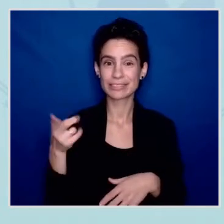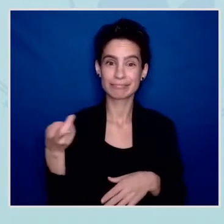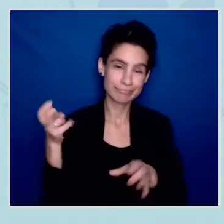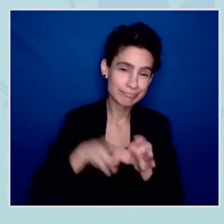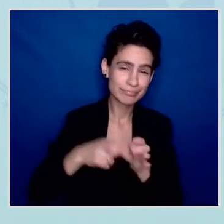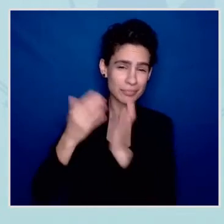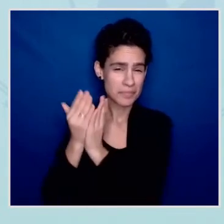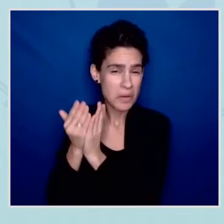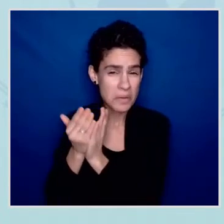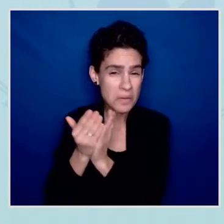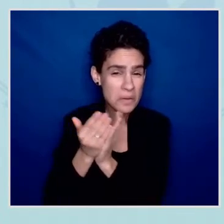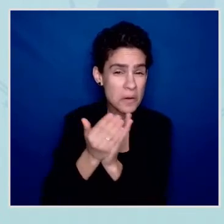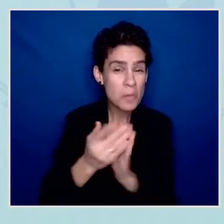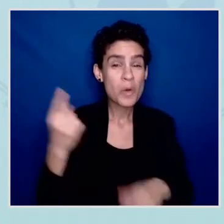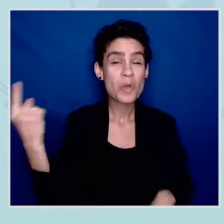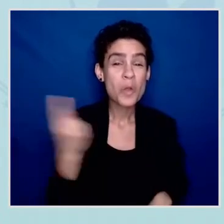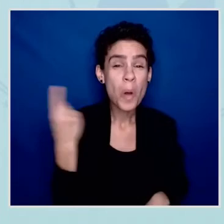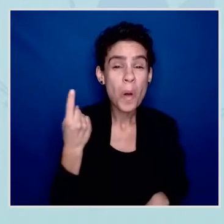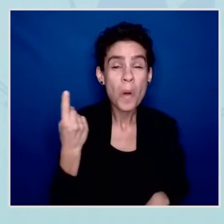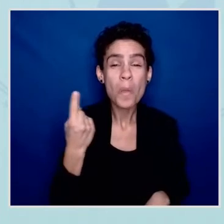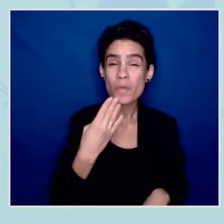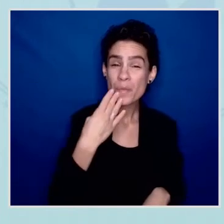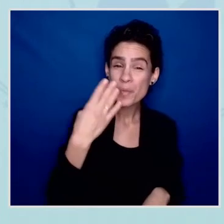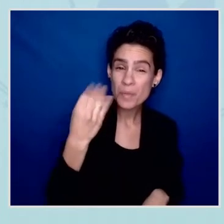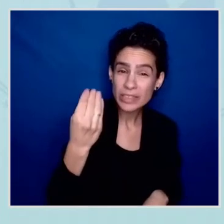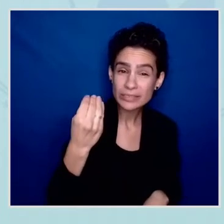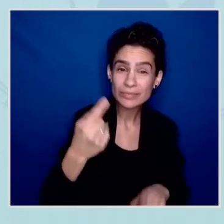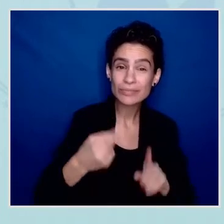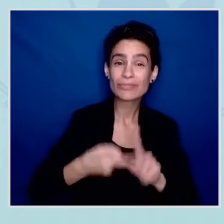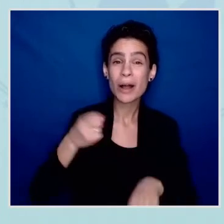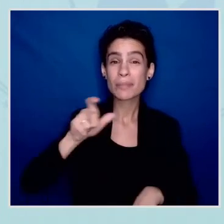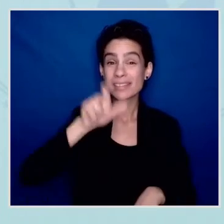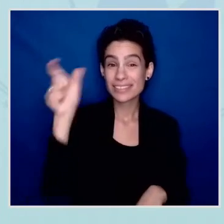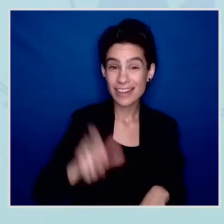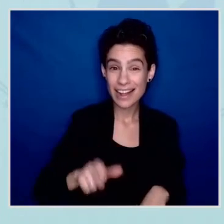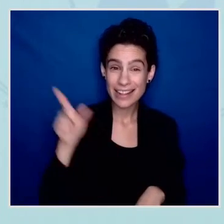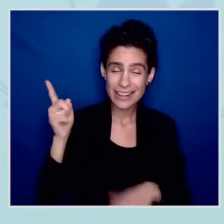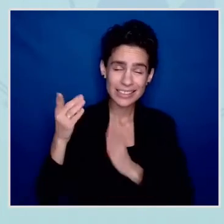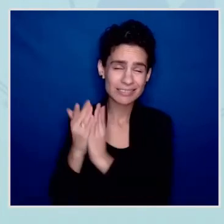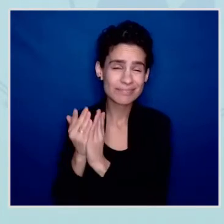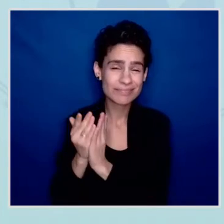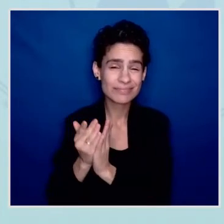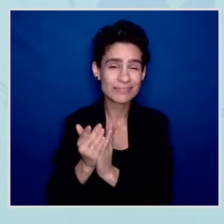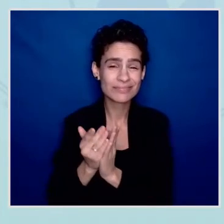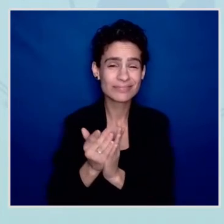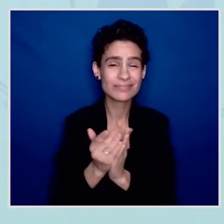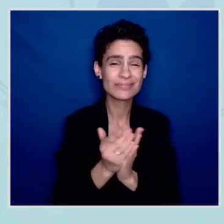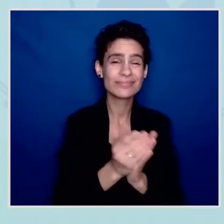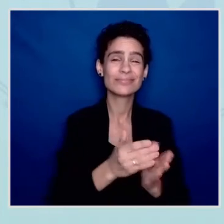MY GRANDFATHER WAS 14 YEARS OLD